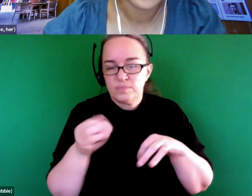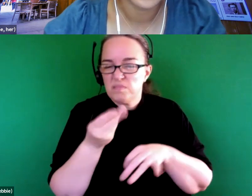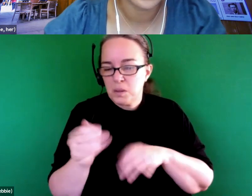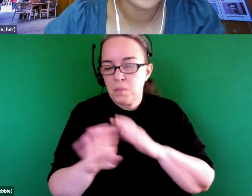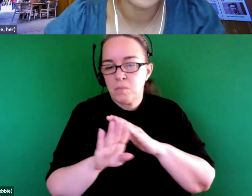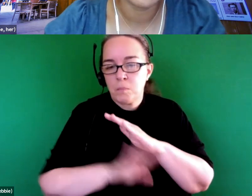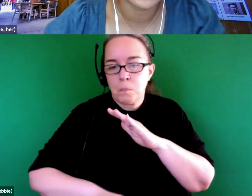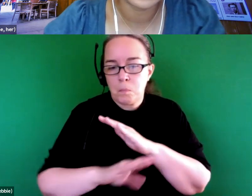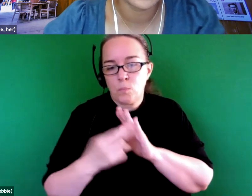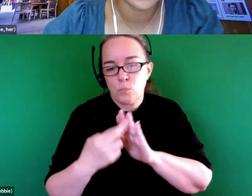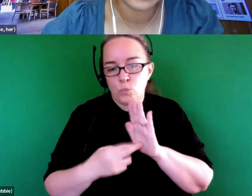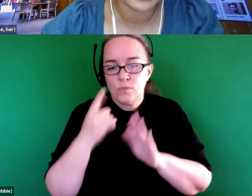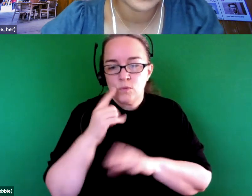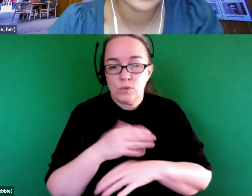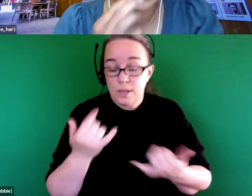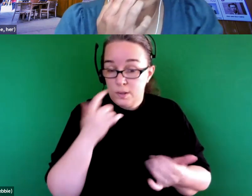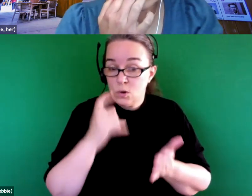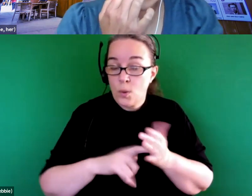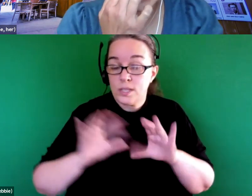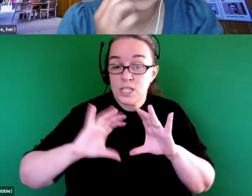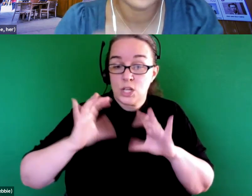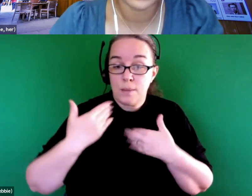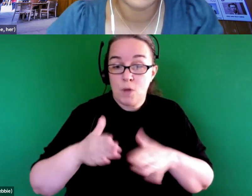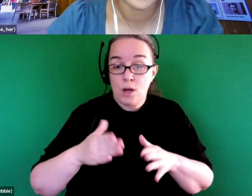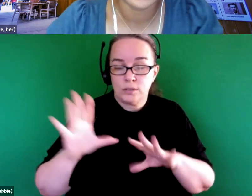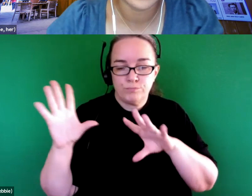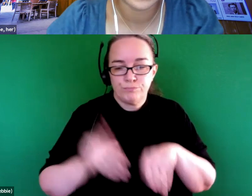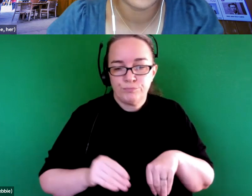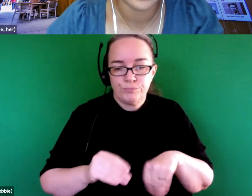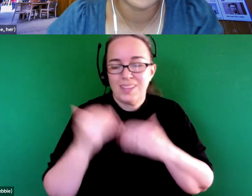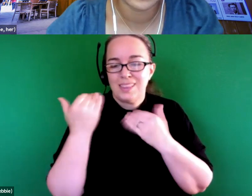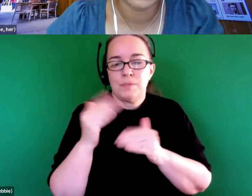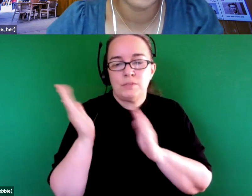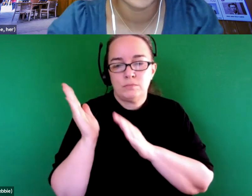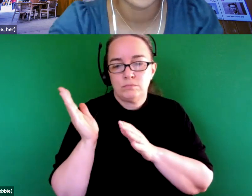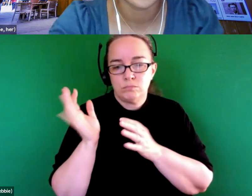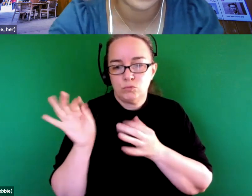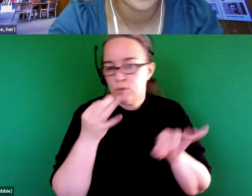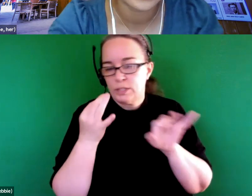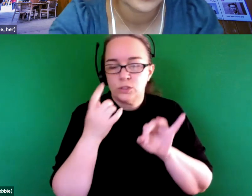Sophia Kim (she, her): As you'll notice we've disabled, the chat box to limit distractions for participants and for our speaker who will be sharing slides.